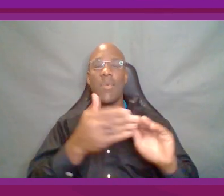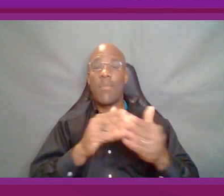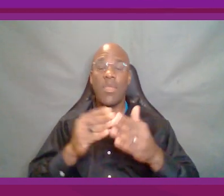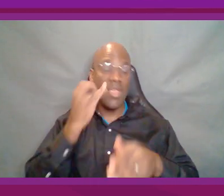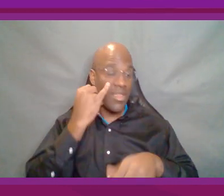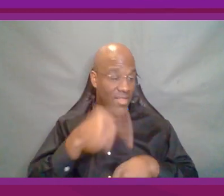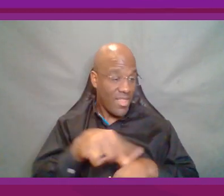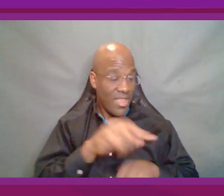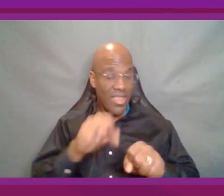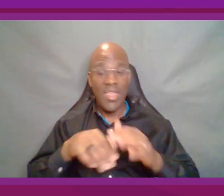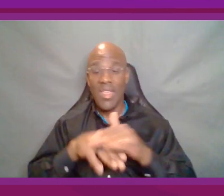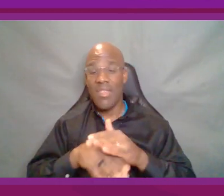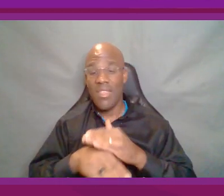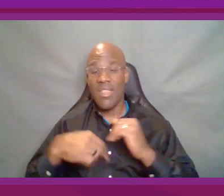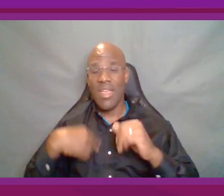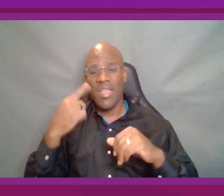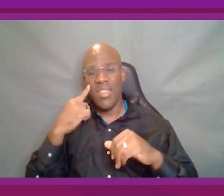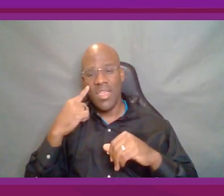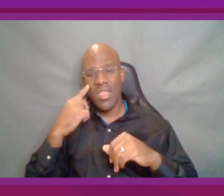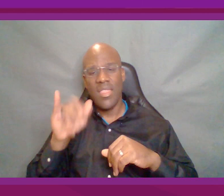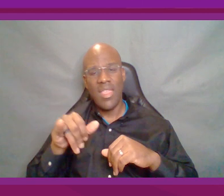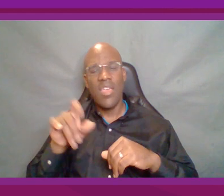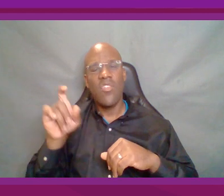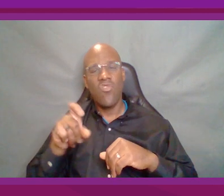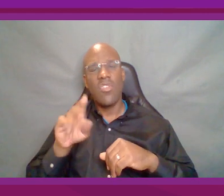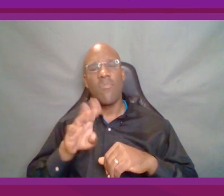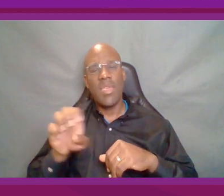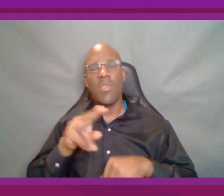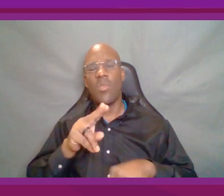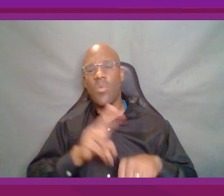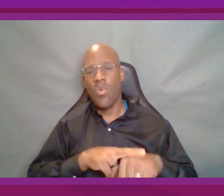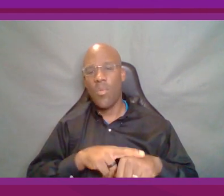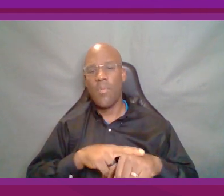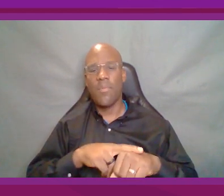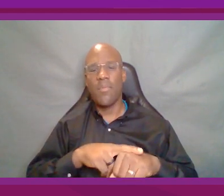community, those who can access it, and I think it should be the norm or at least given a